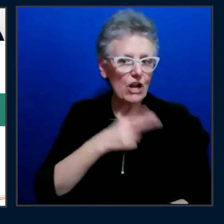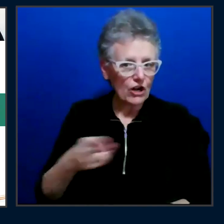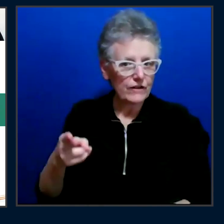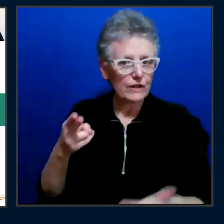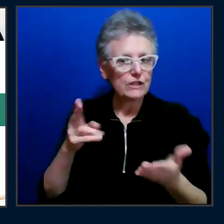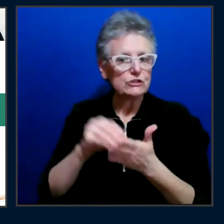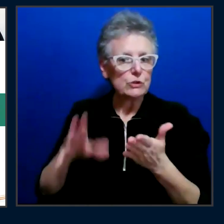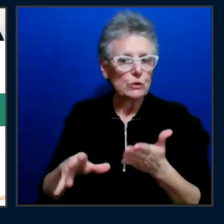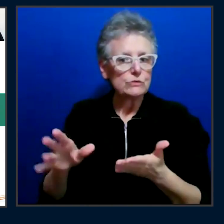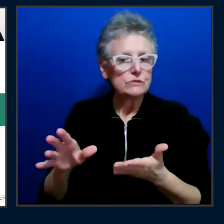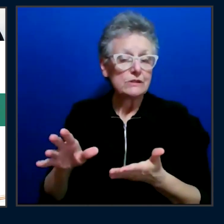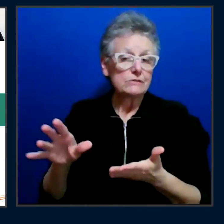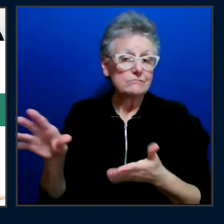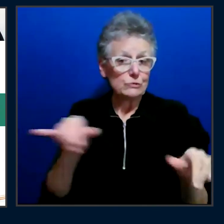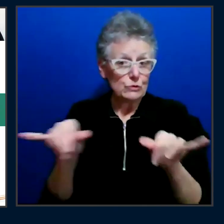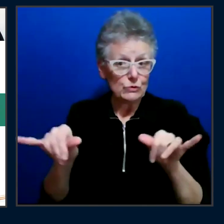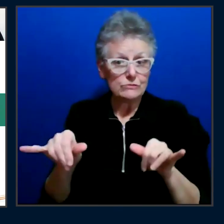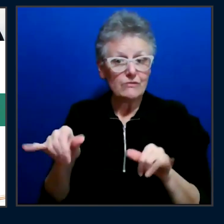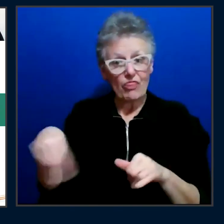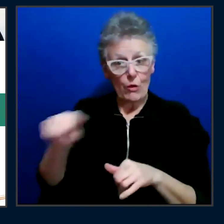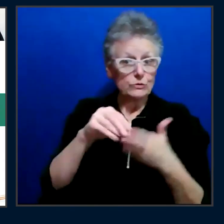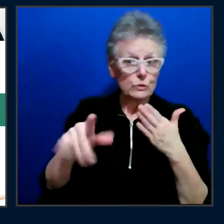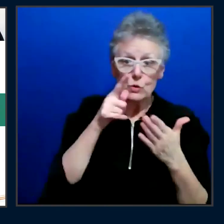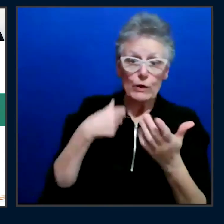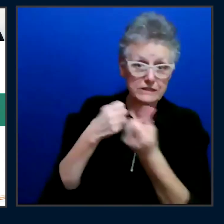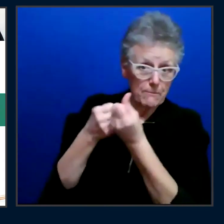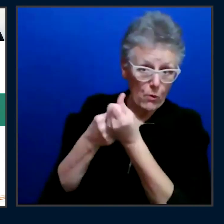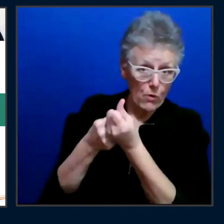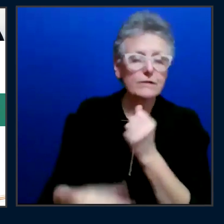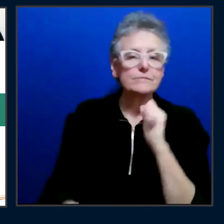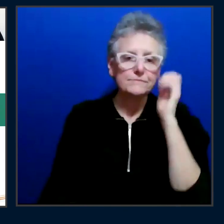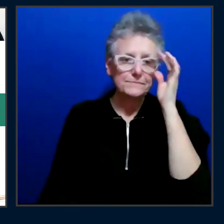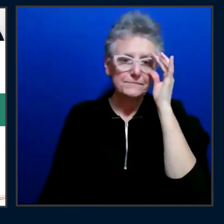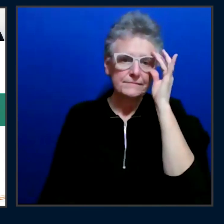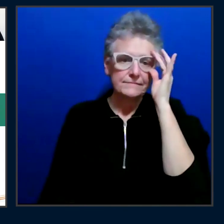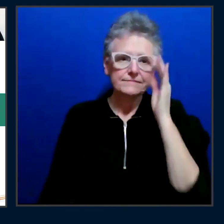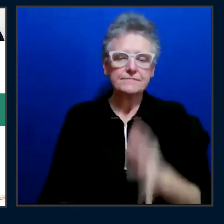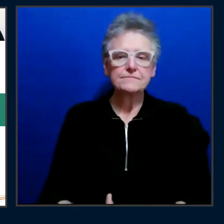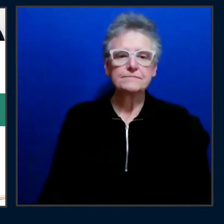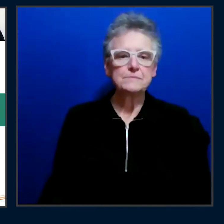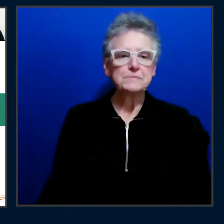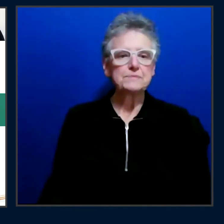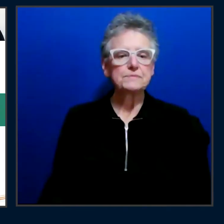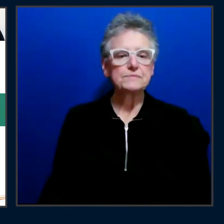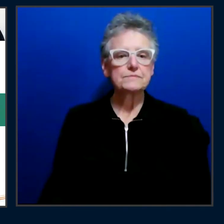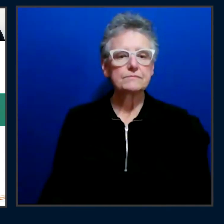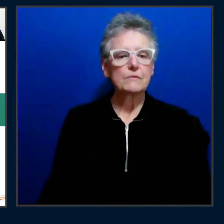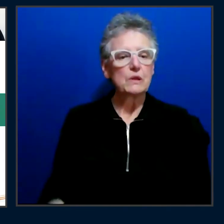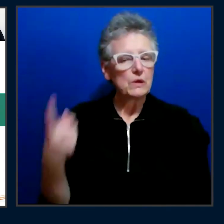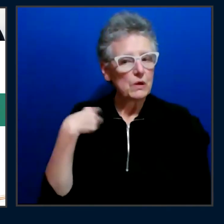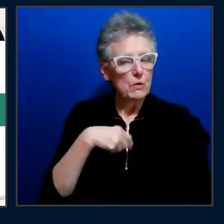and hard of hearing students that we support.